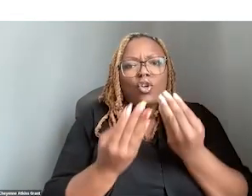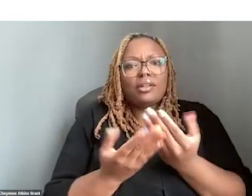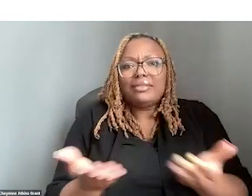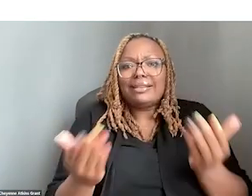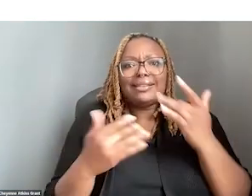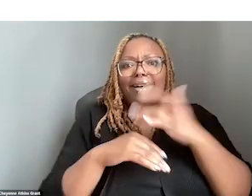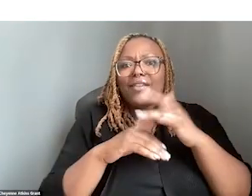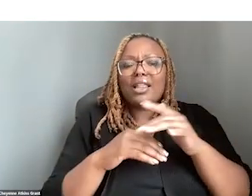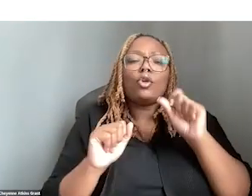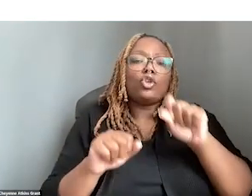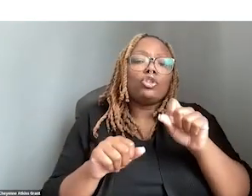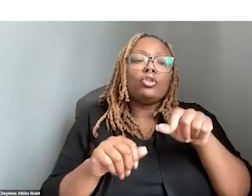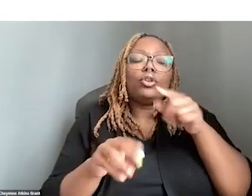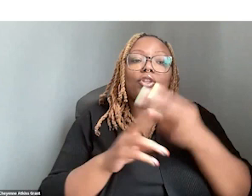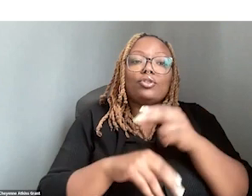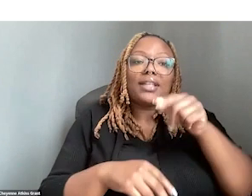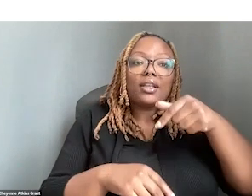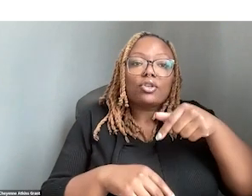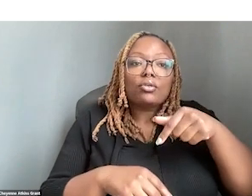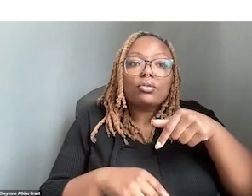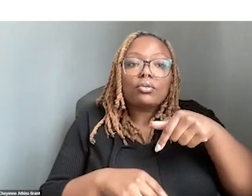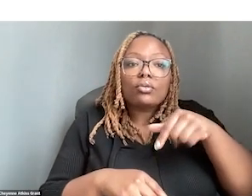You can go to this URL here. That's the QR code for it.